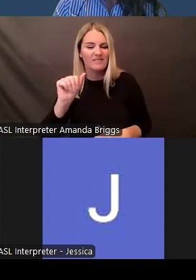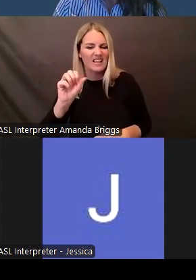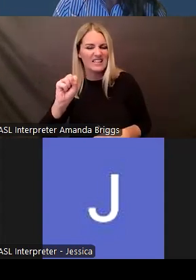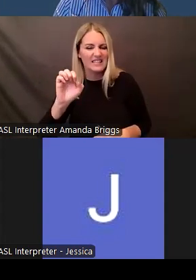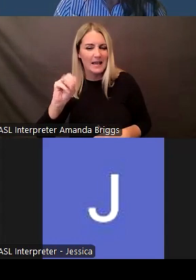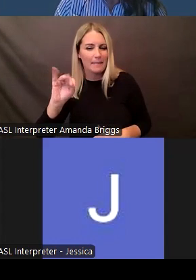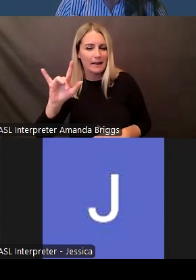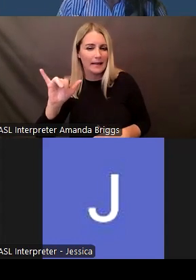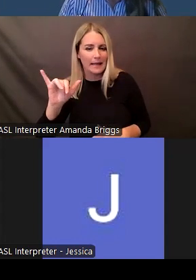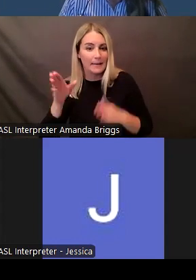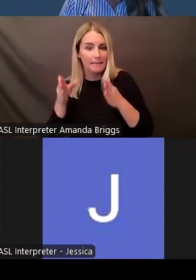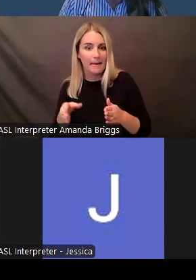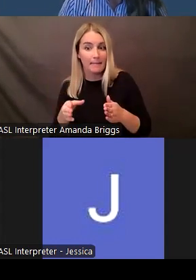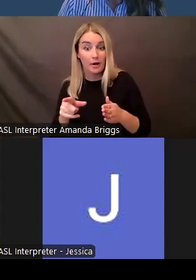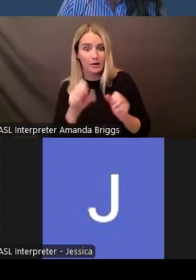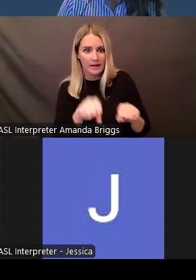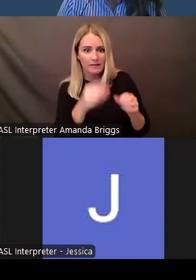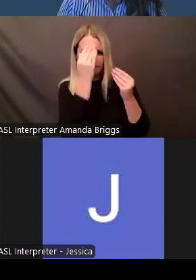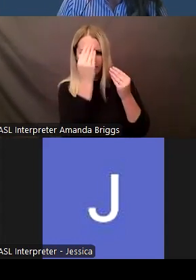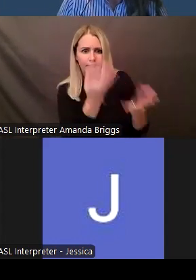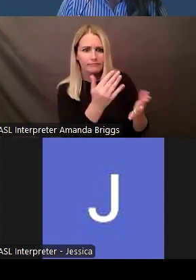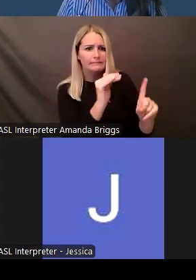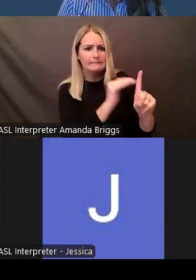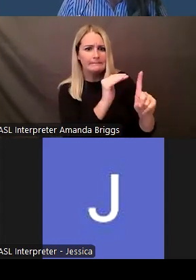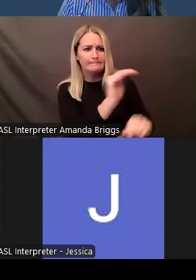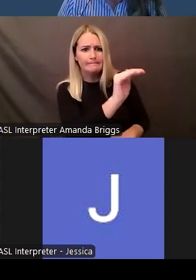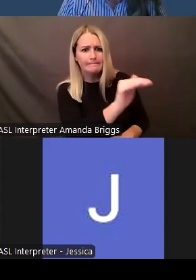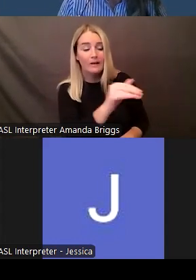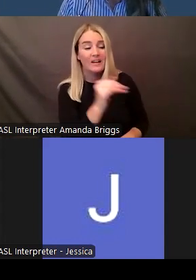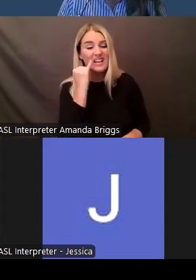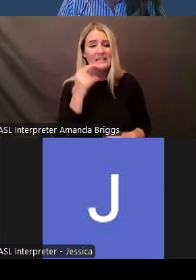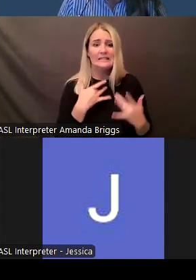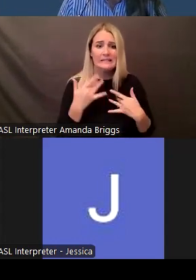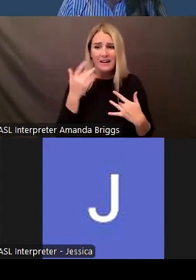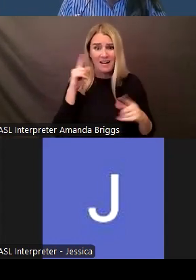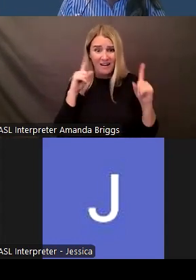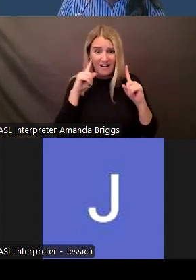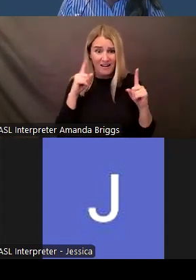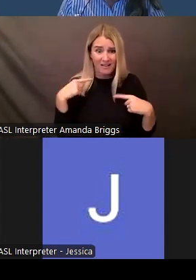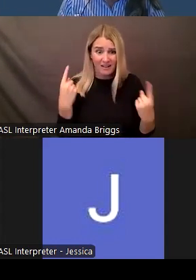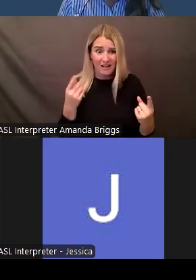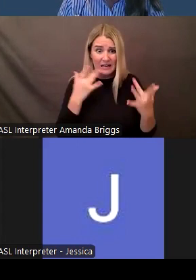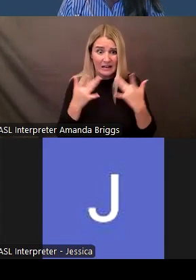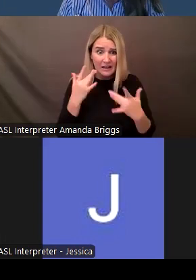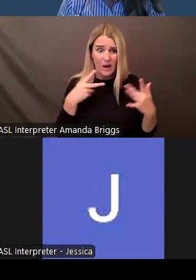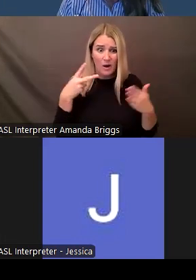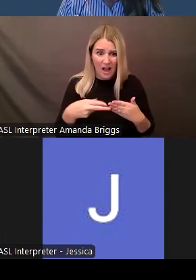in order to voice your thoughts. So, if you're worried about the cuts that you've heard about so far, or if you have services